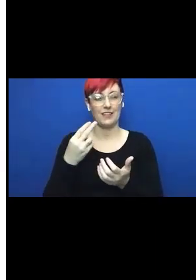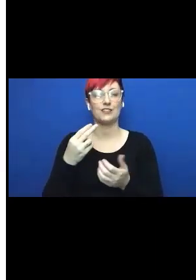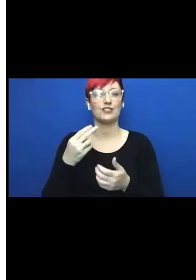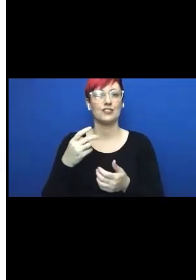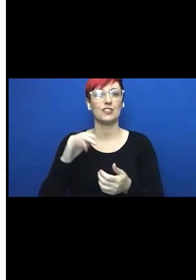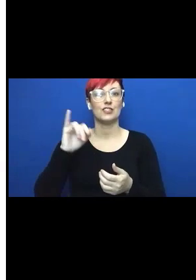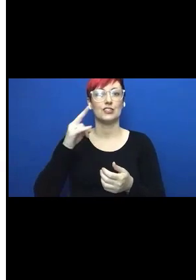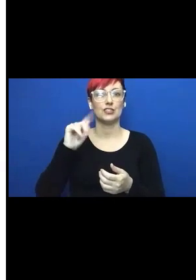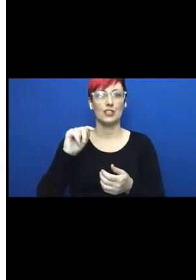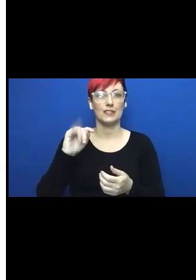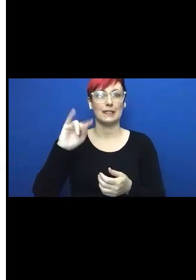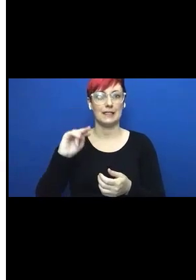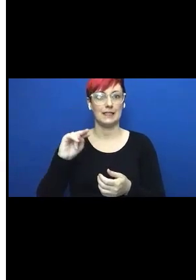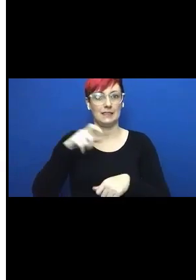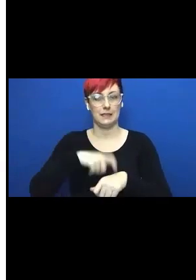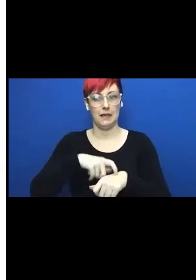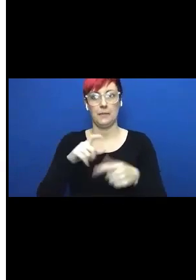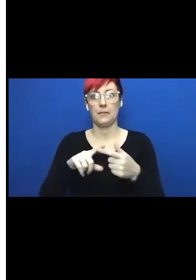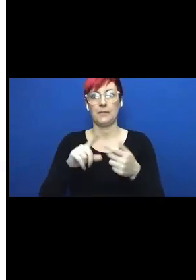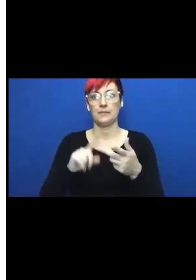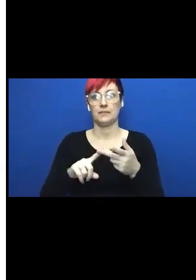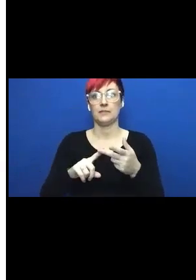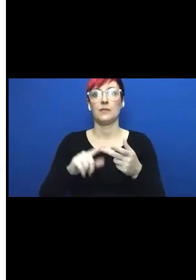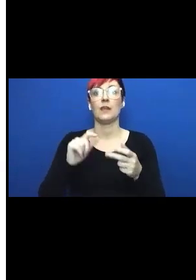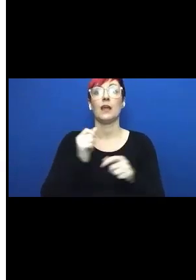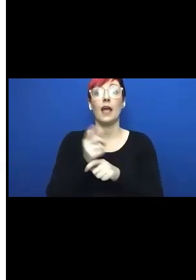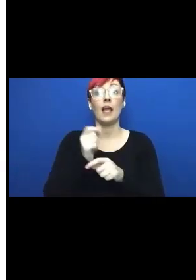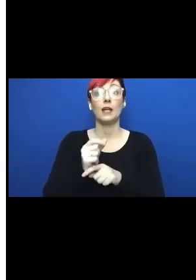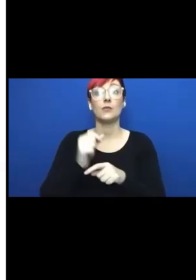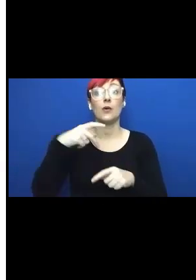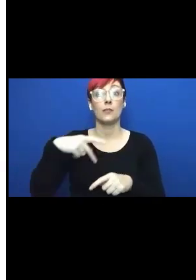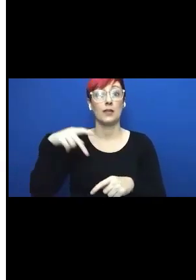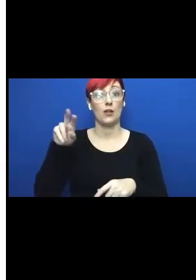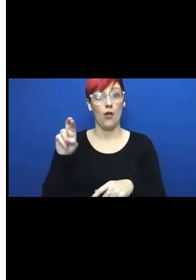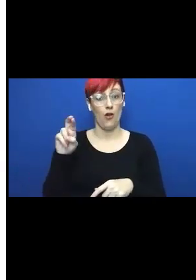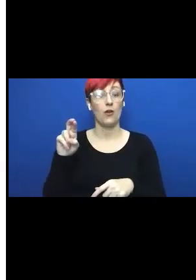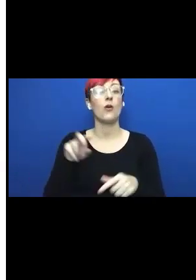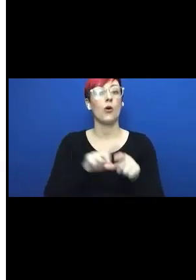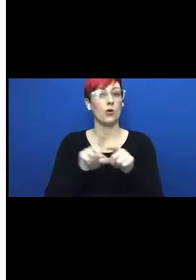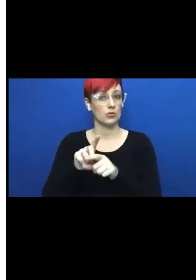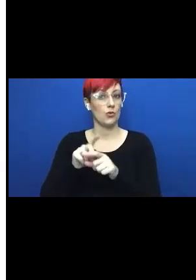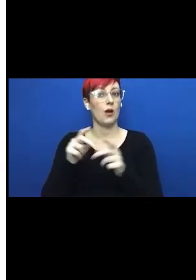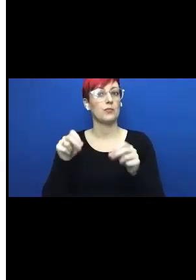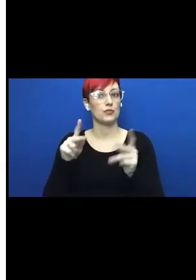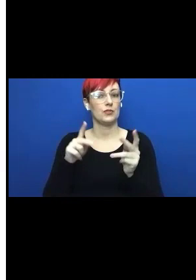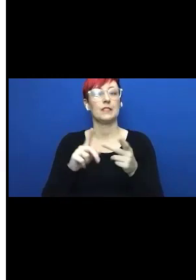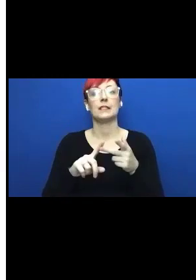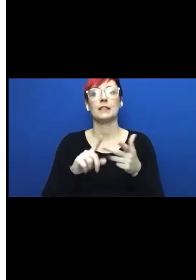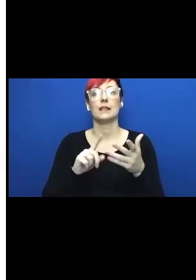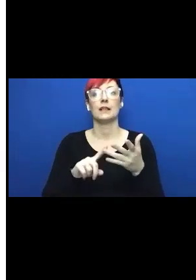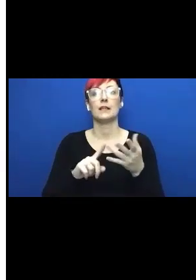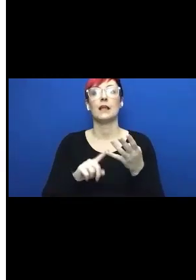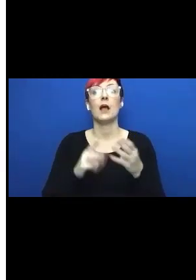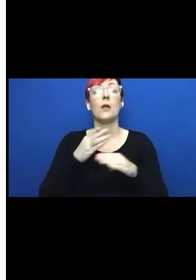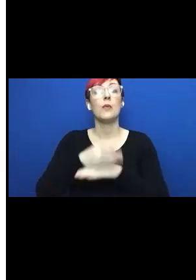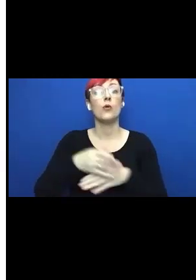The annual RPPR is another collection point for disclosure, and then Post-Award Information, Terms and Conditions,